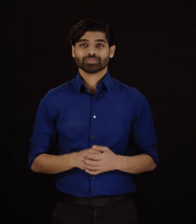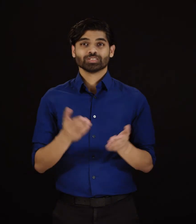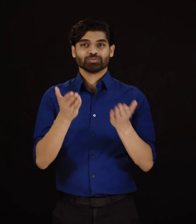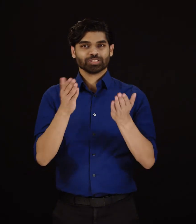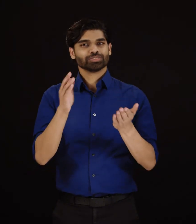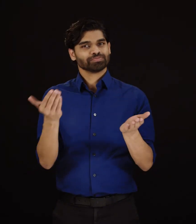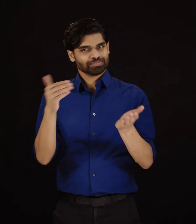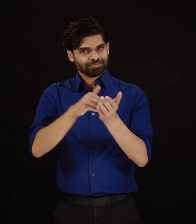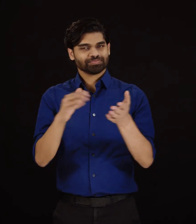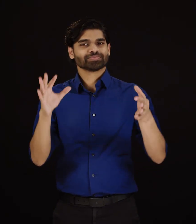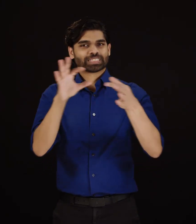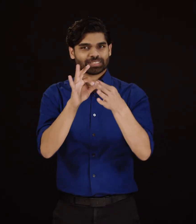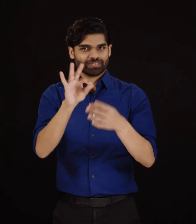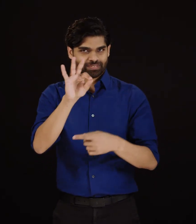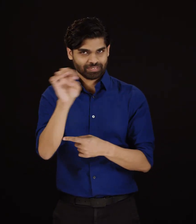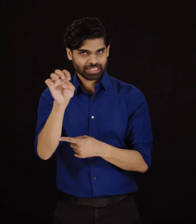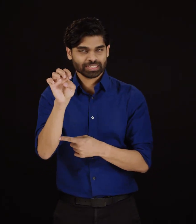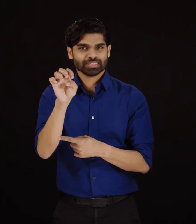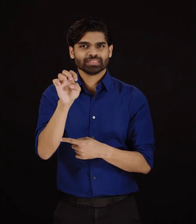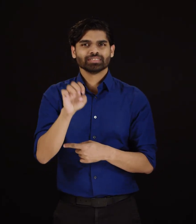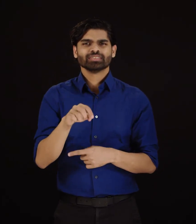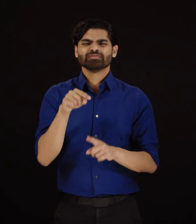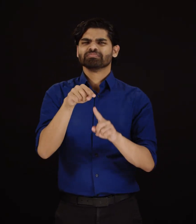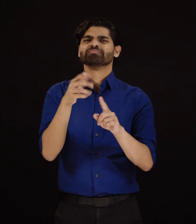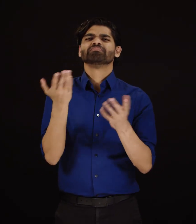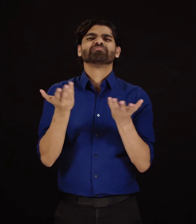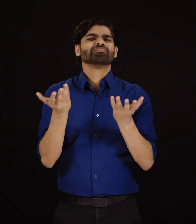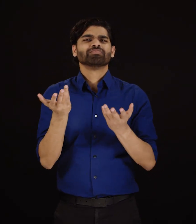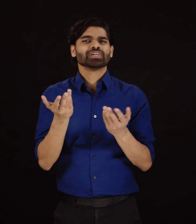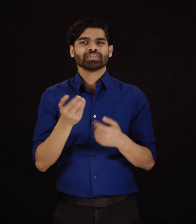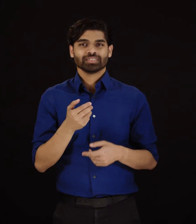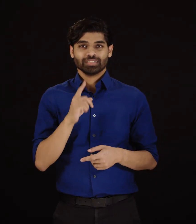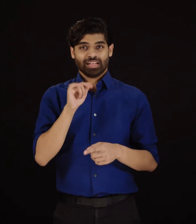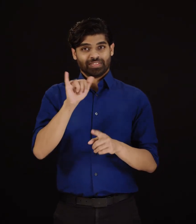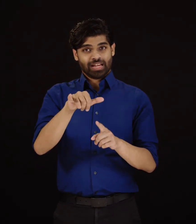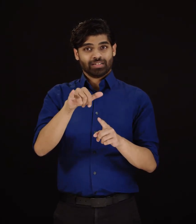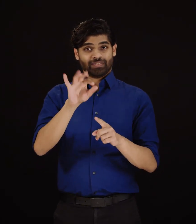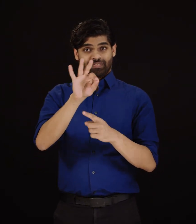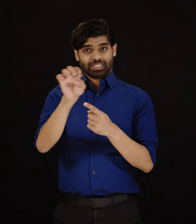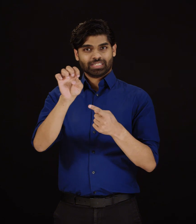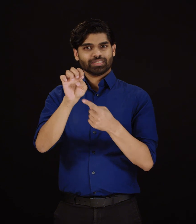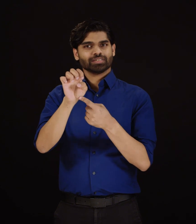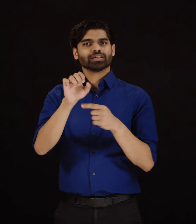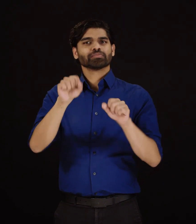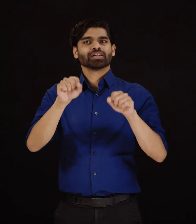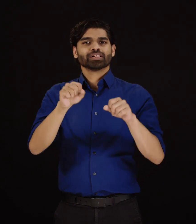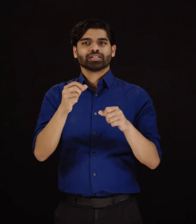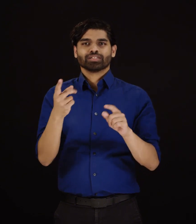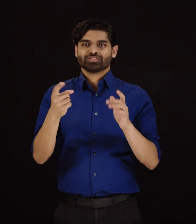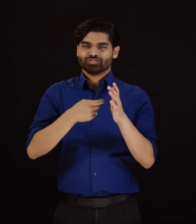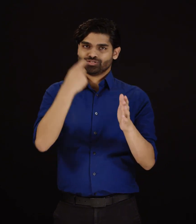A Service Reconnection Fee refers to a fee that may be charged for the reconnection of services after being